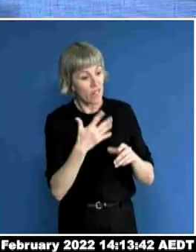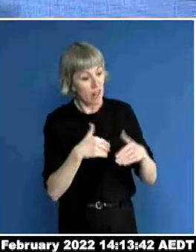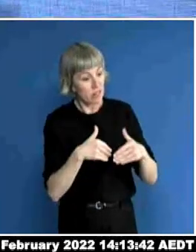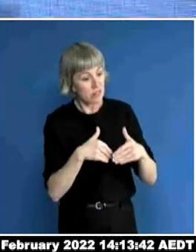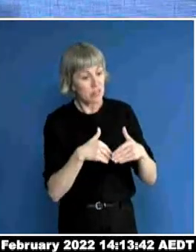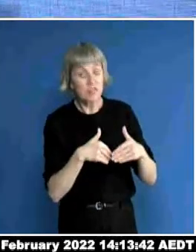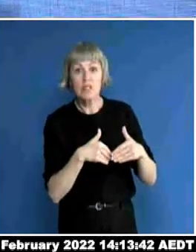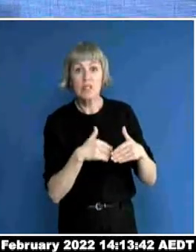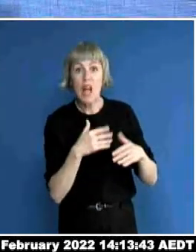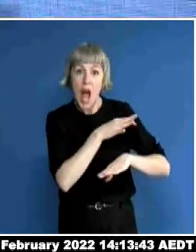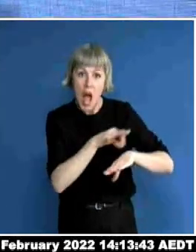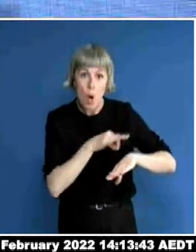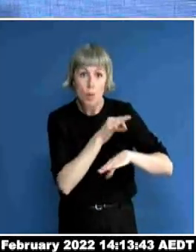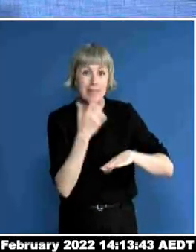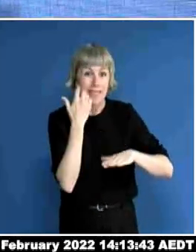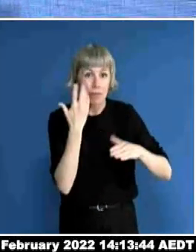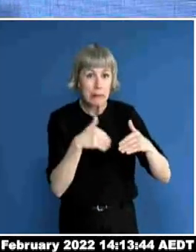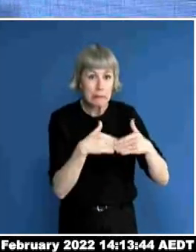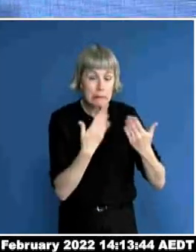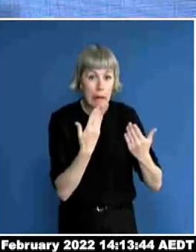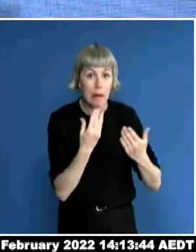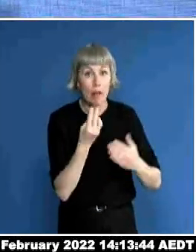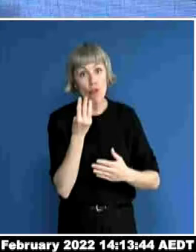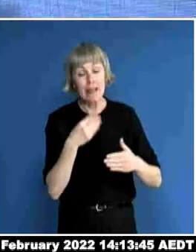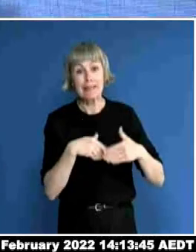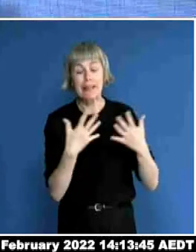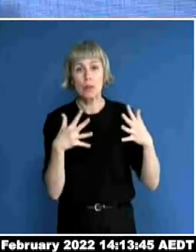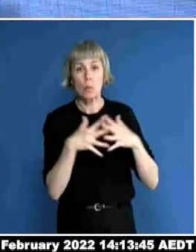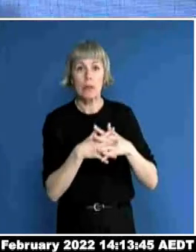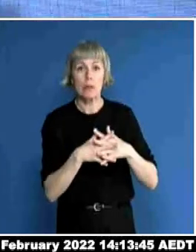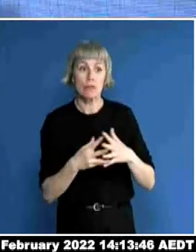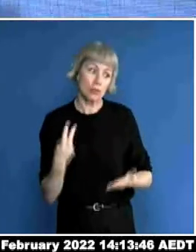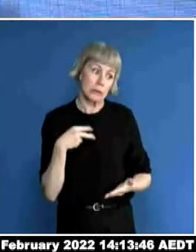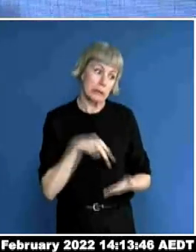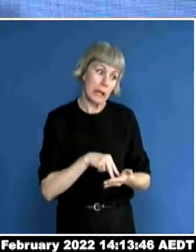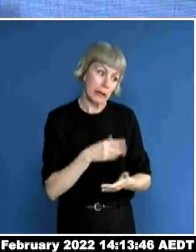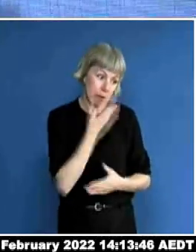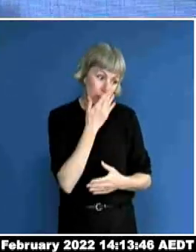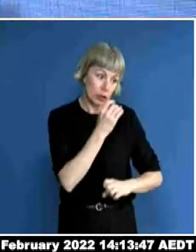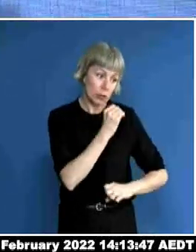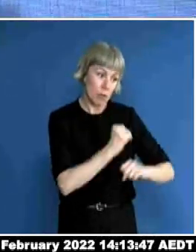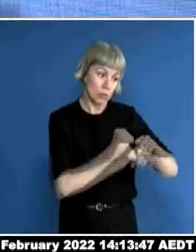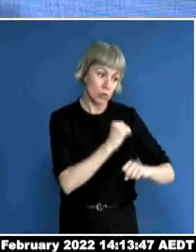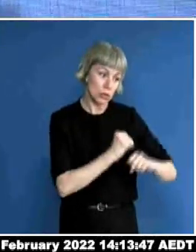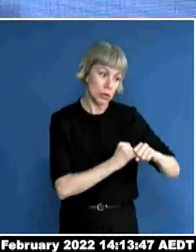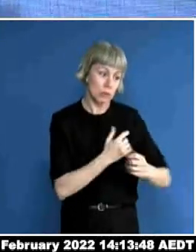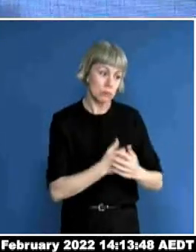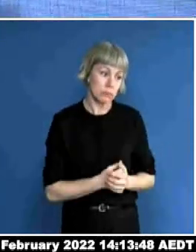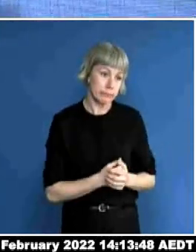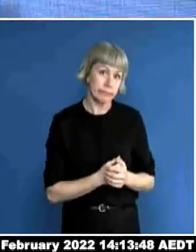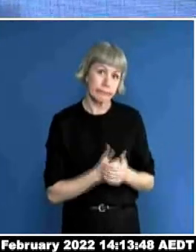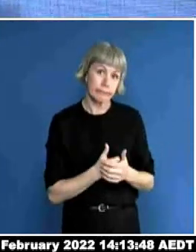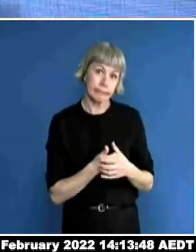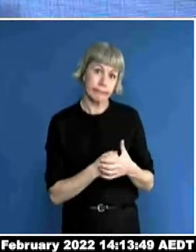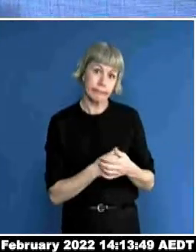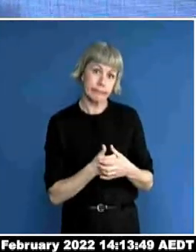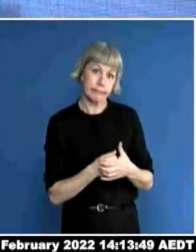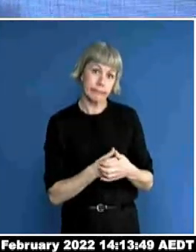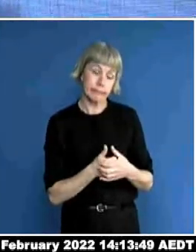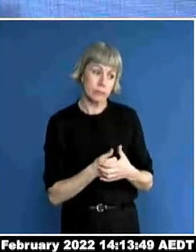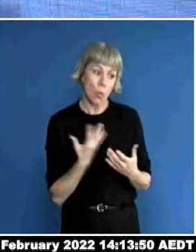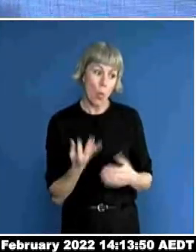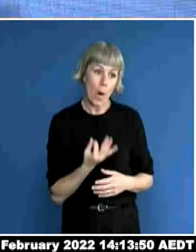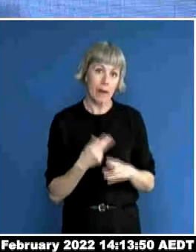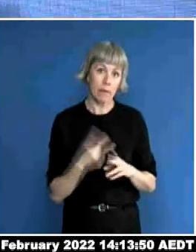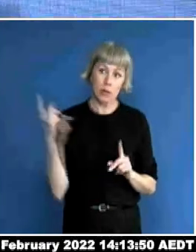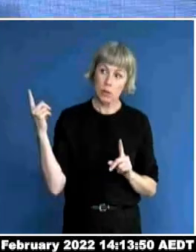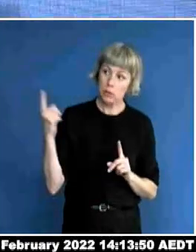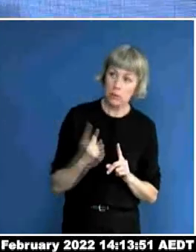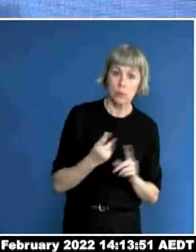Breville machine. You were part of these news